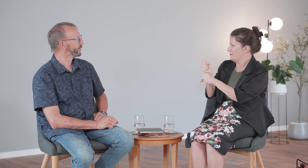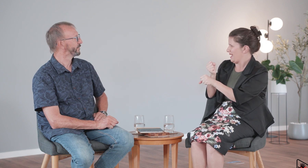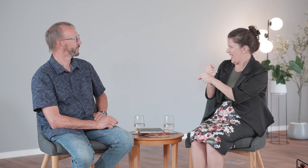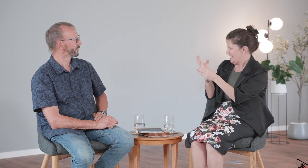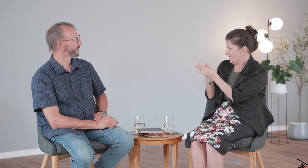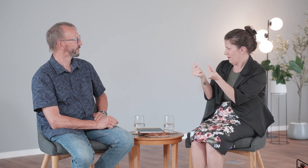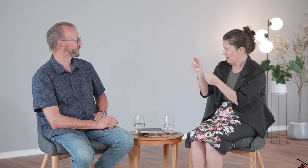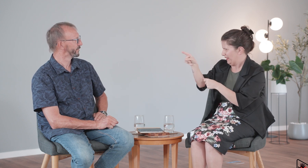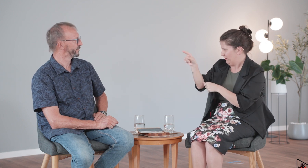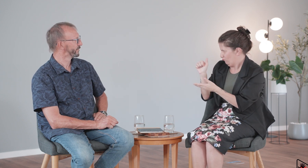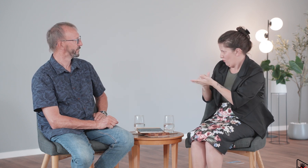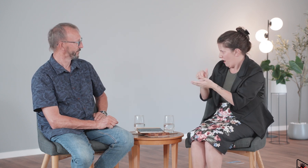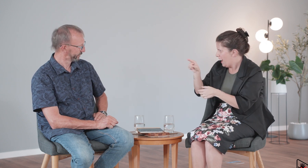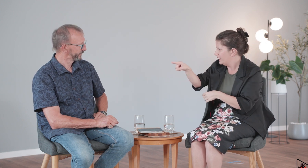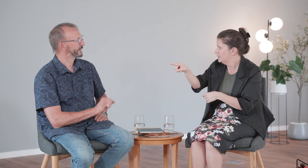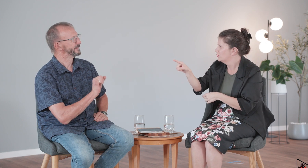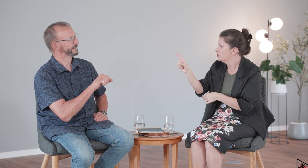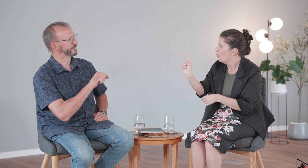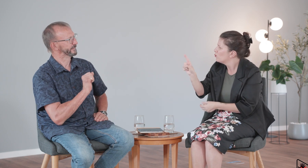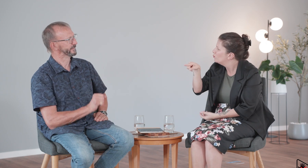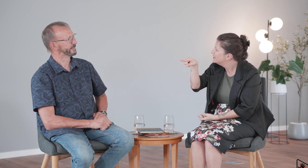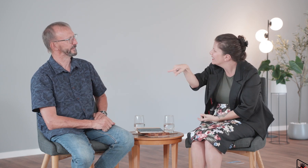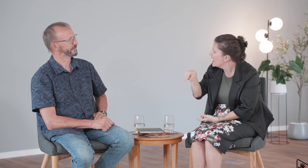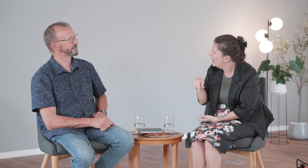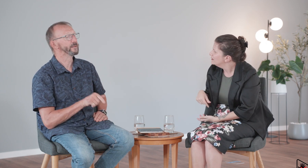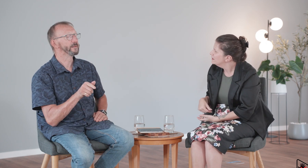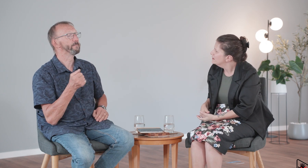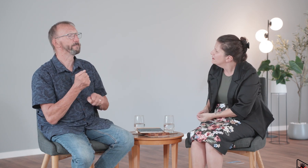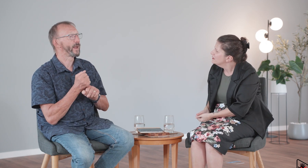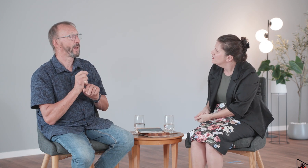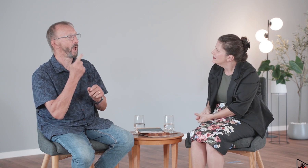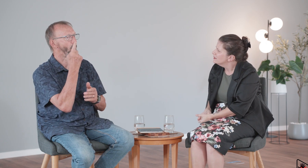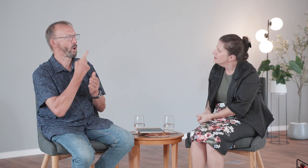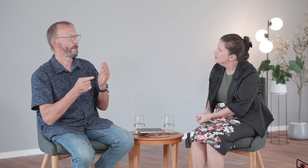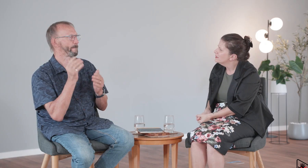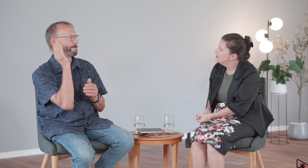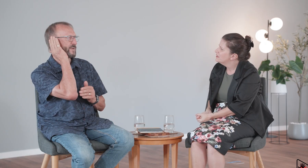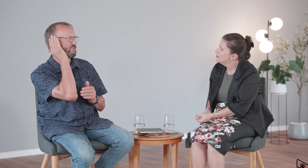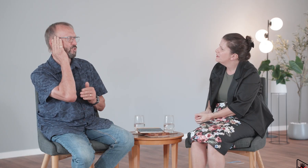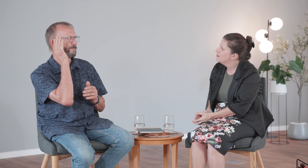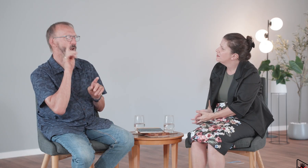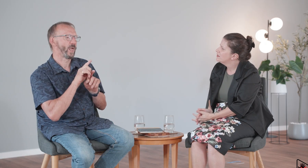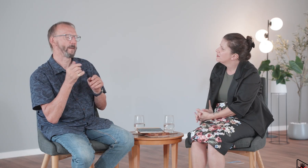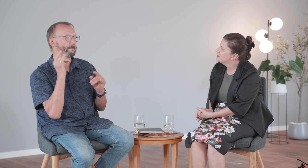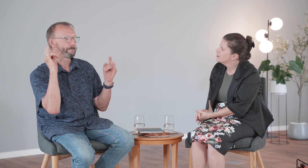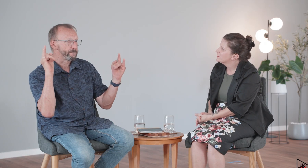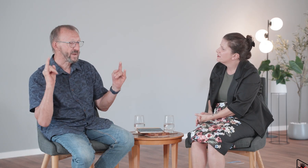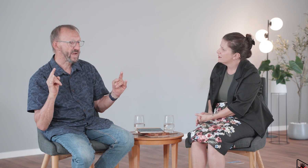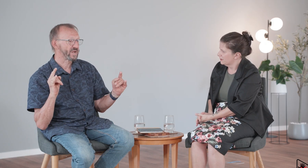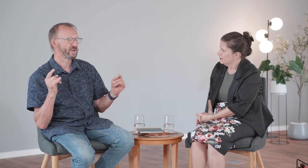So at work you make certain things. What is it you make? Yeah. So we make bedroom